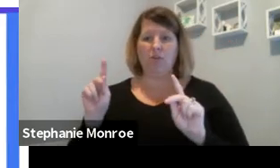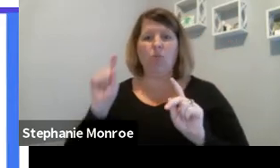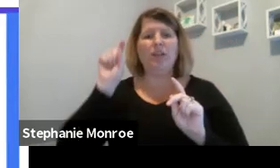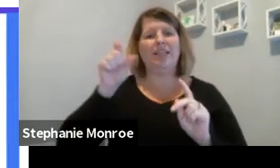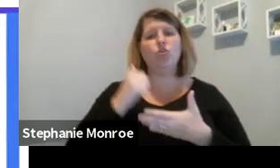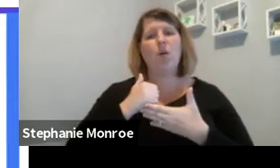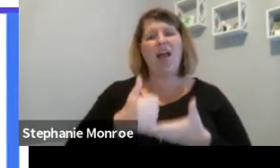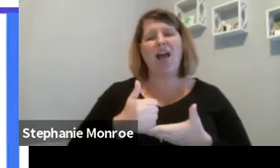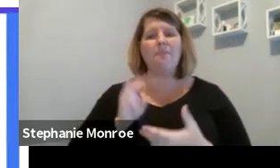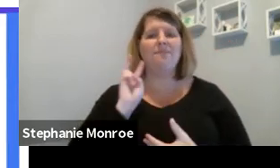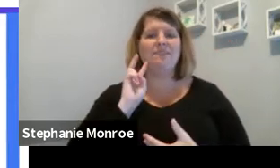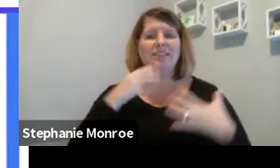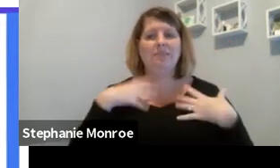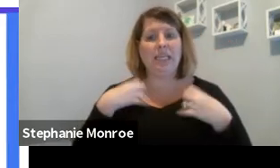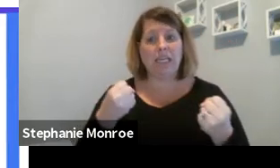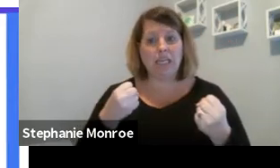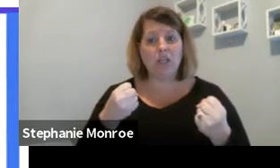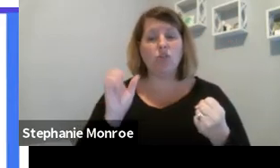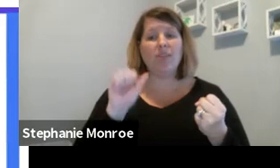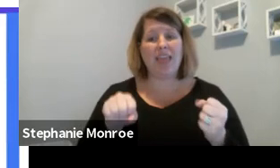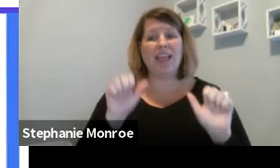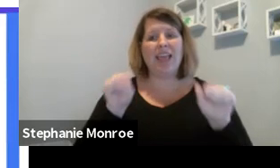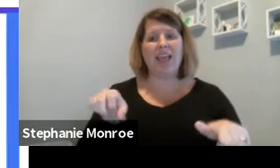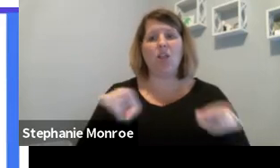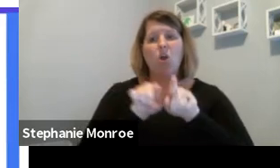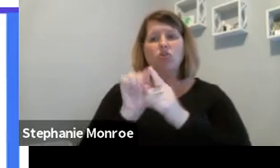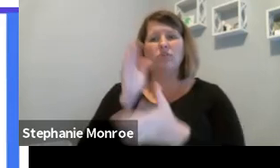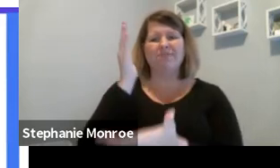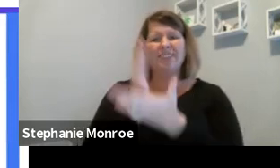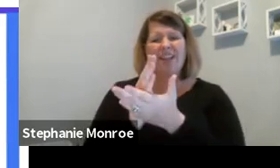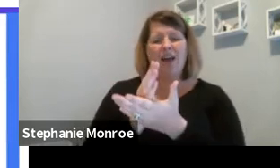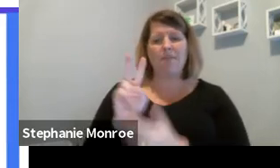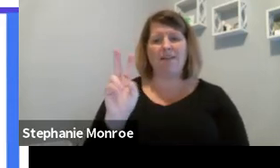so that they can too put a stop to the cycle of violence.